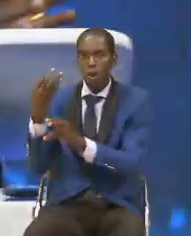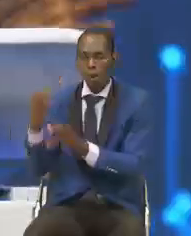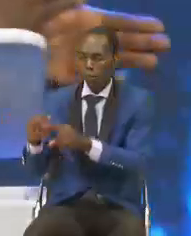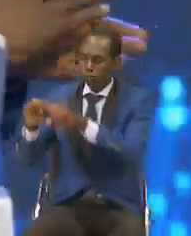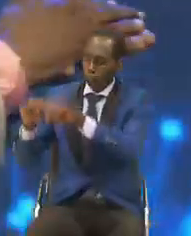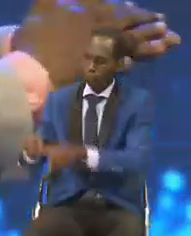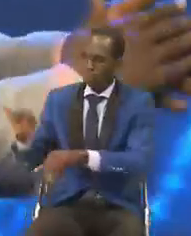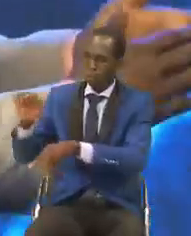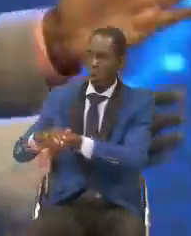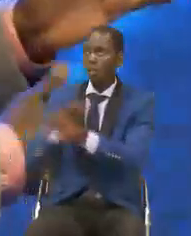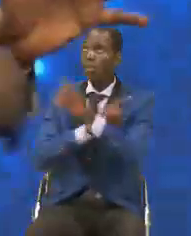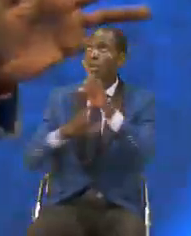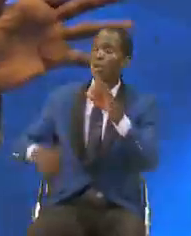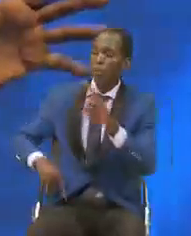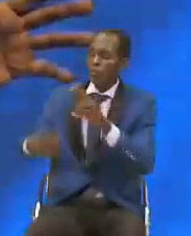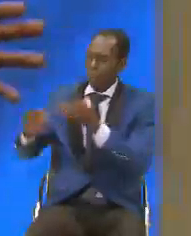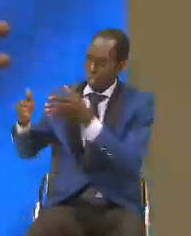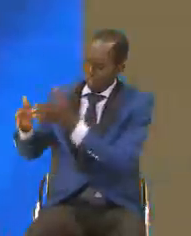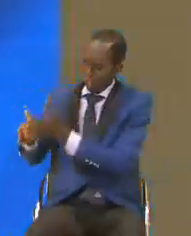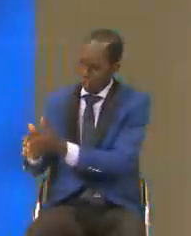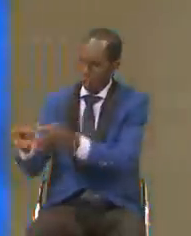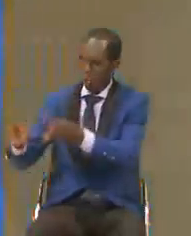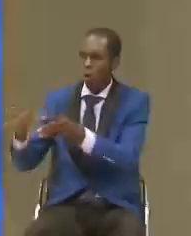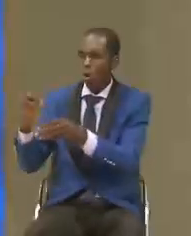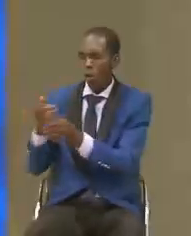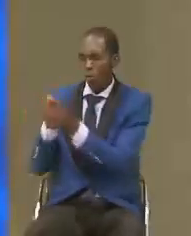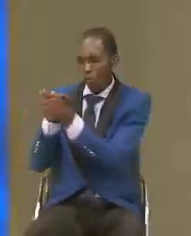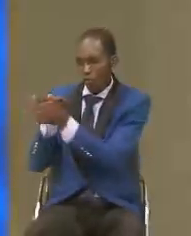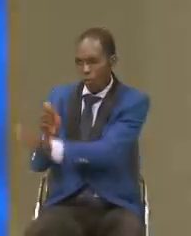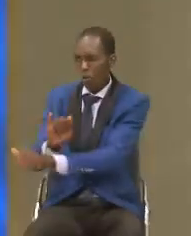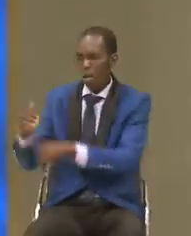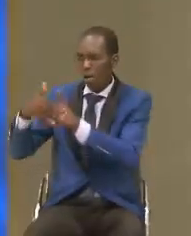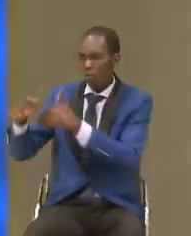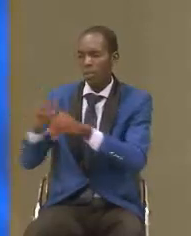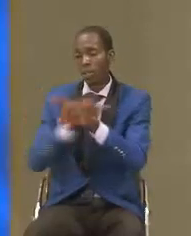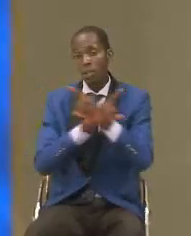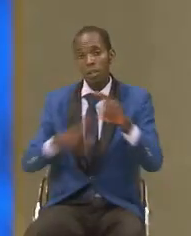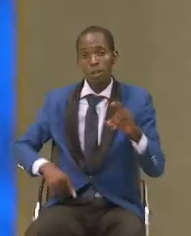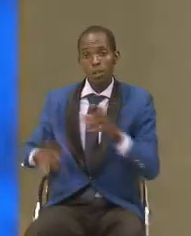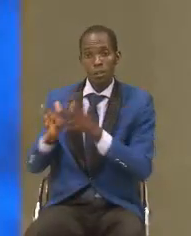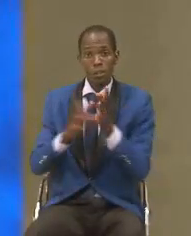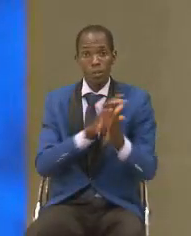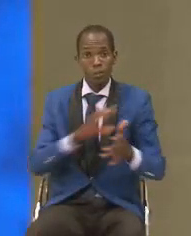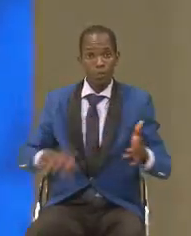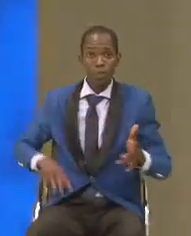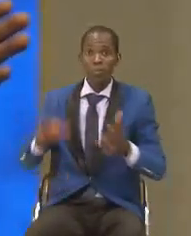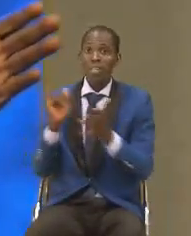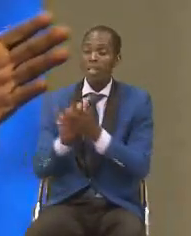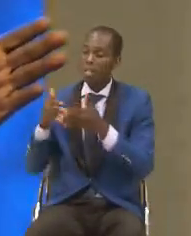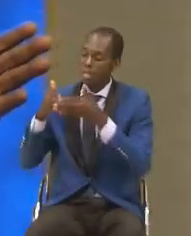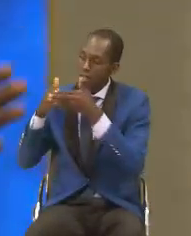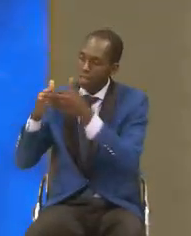and the narrow way of relying on the lord and the narrow way of following us after the lord